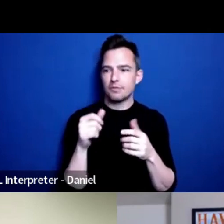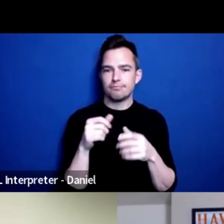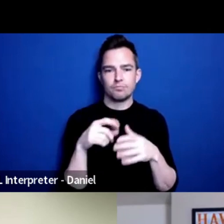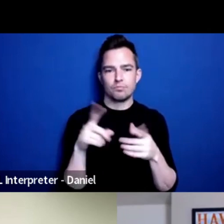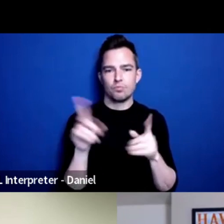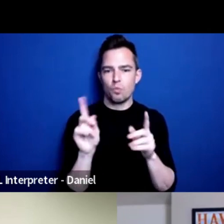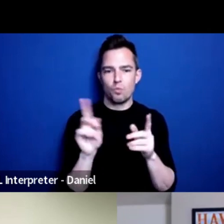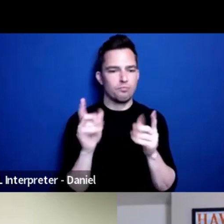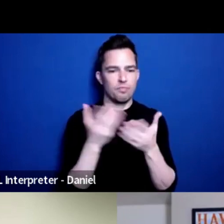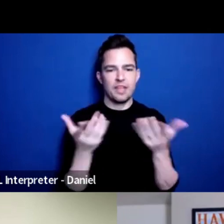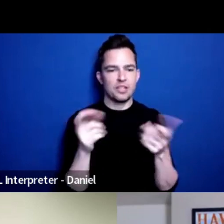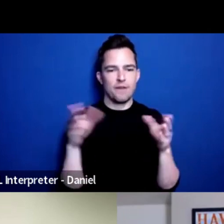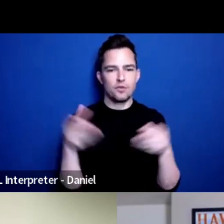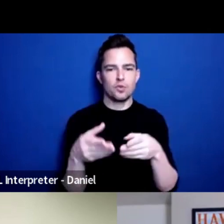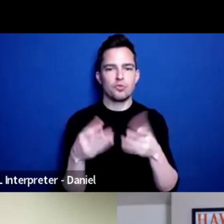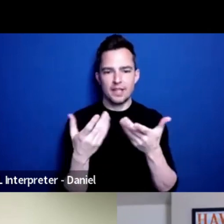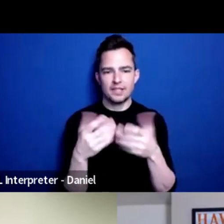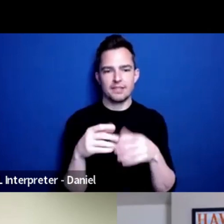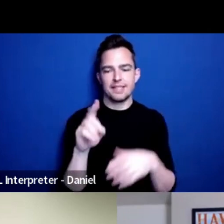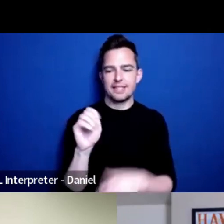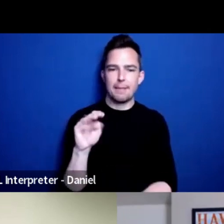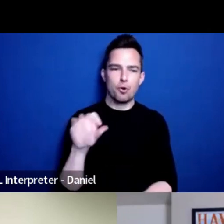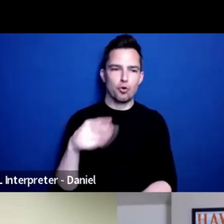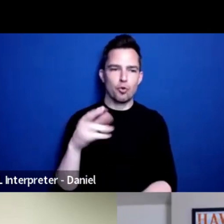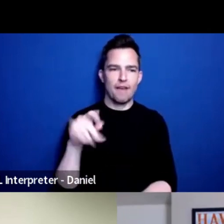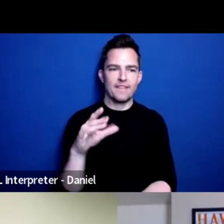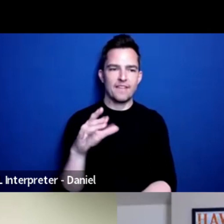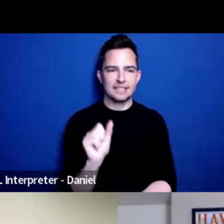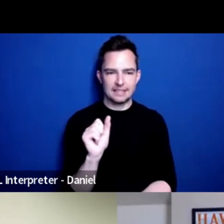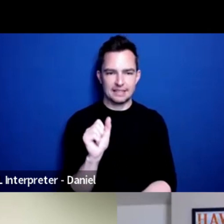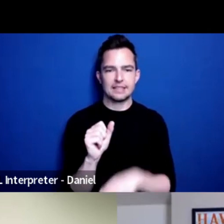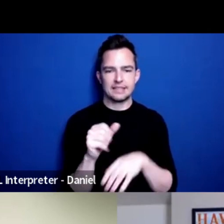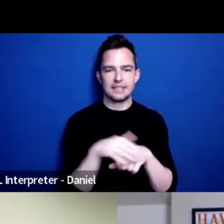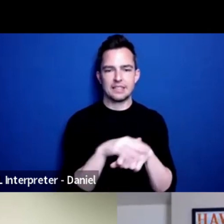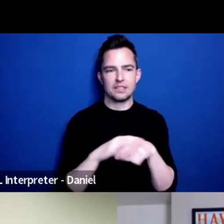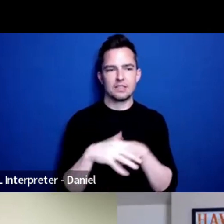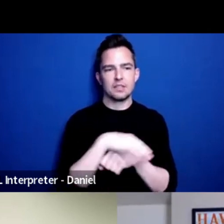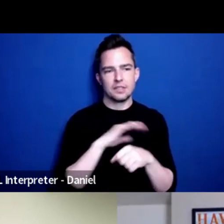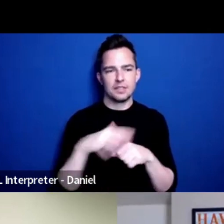I really feel that when you don't get those accesses, I